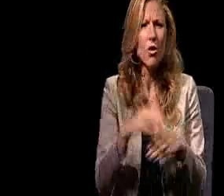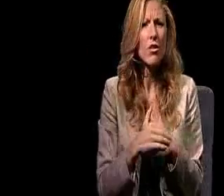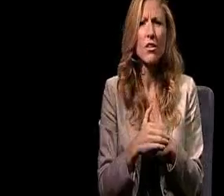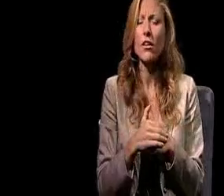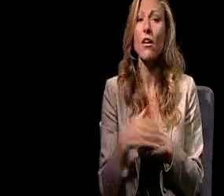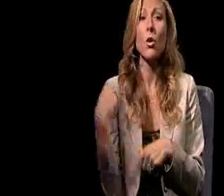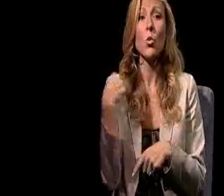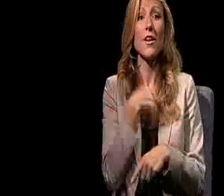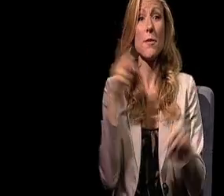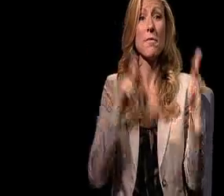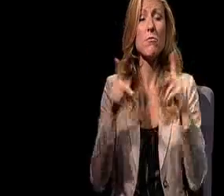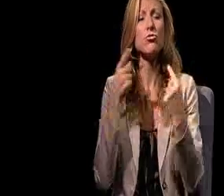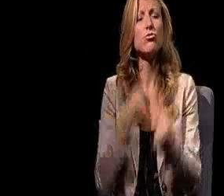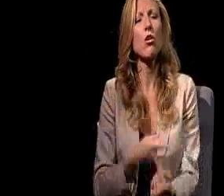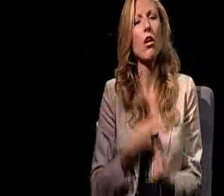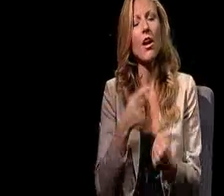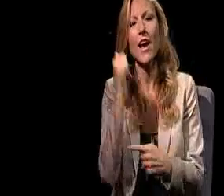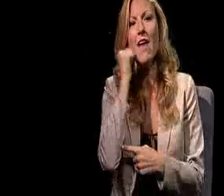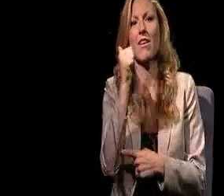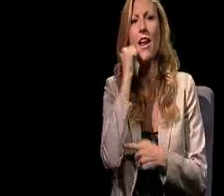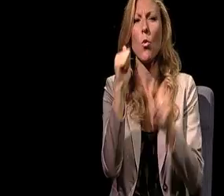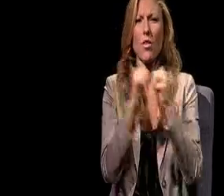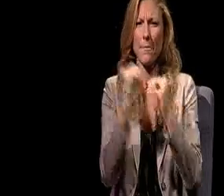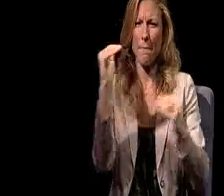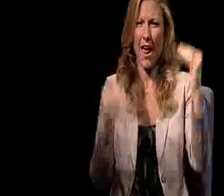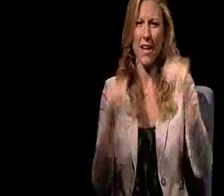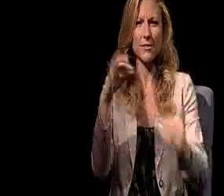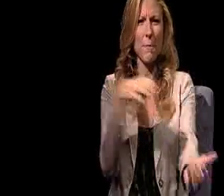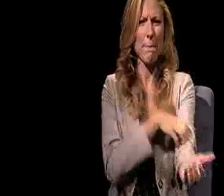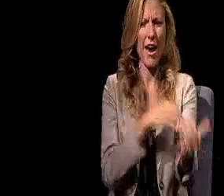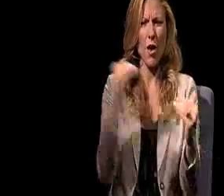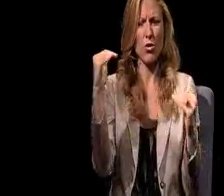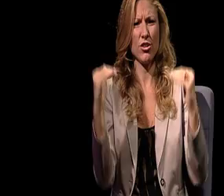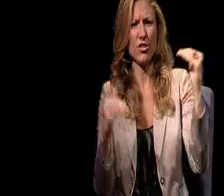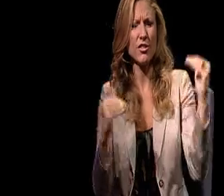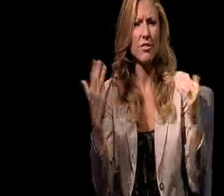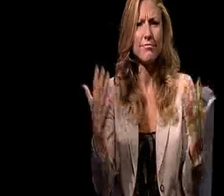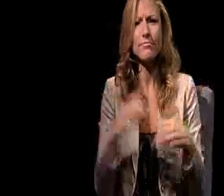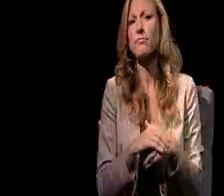Don't know much about Congress or the Bill of Rights, you're not alone. We, the people,